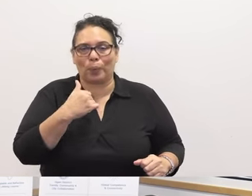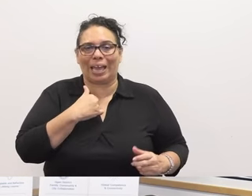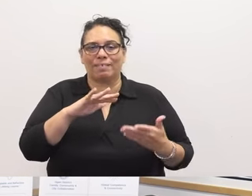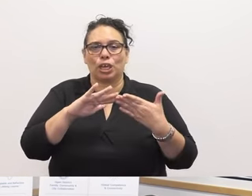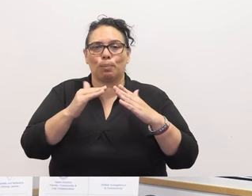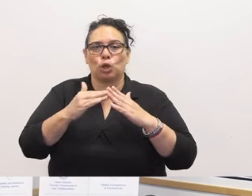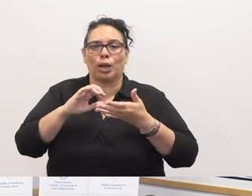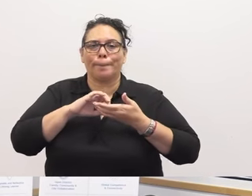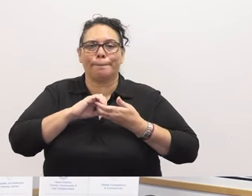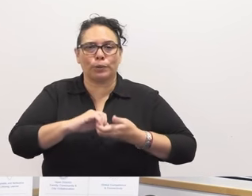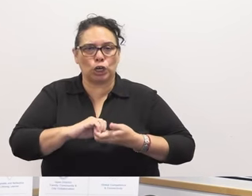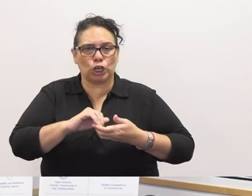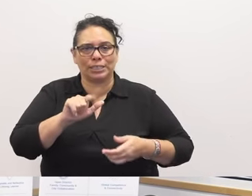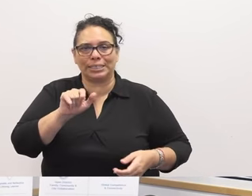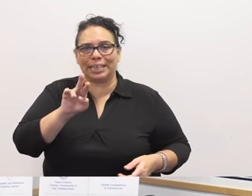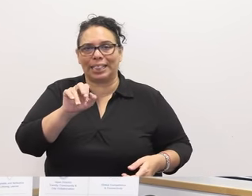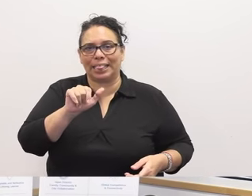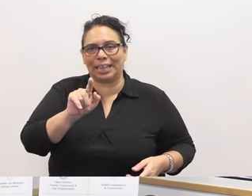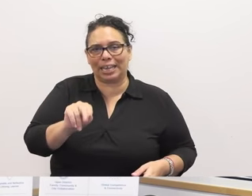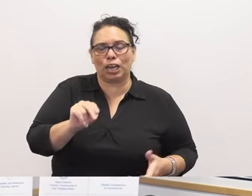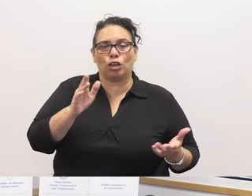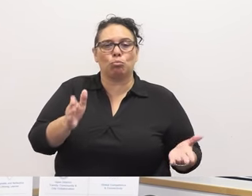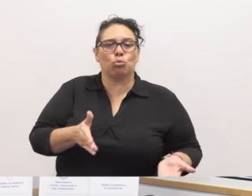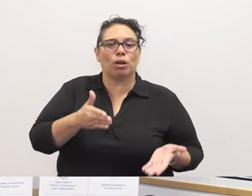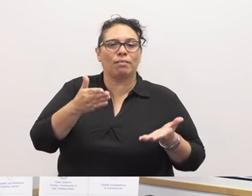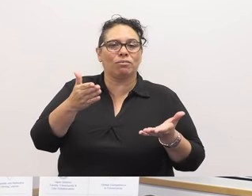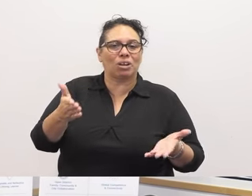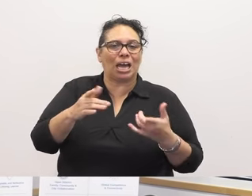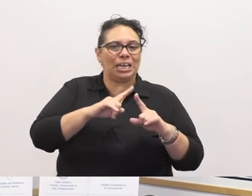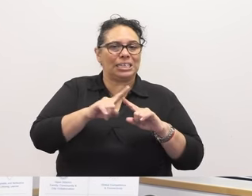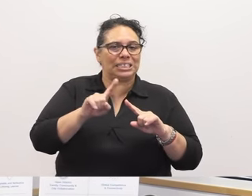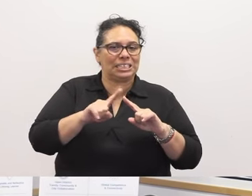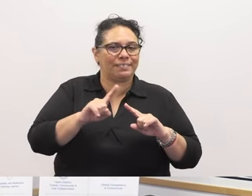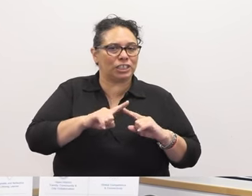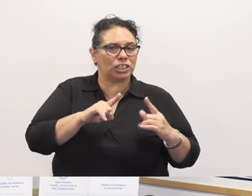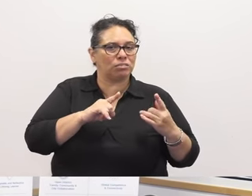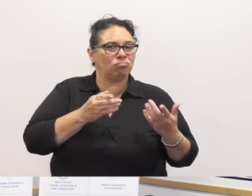that provide different services as with, you know, dental.